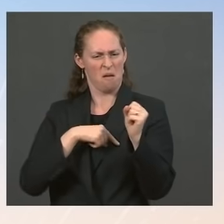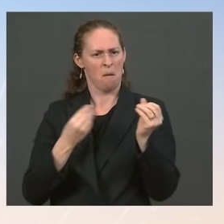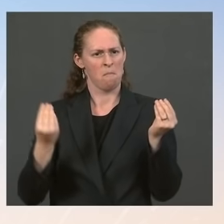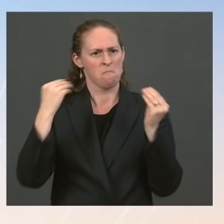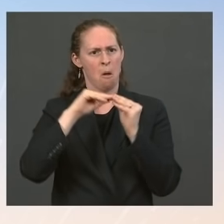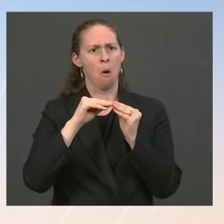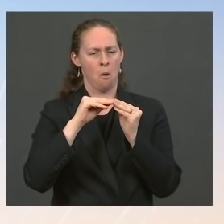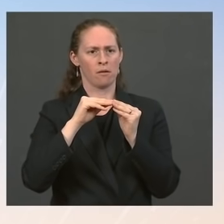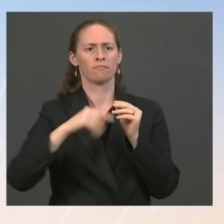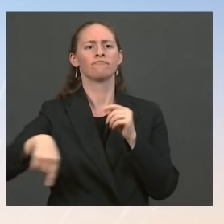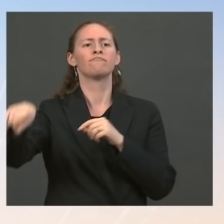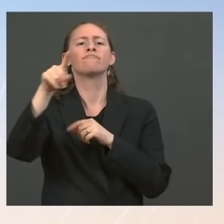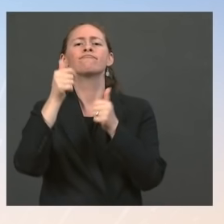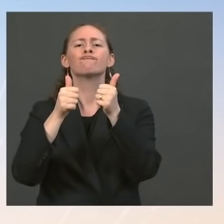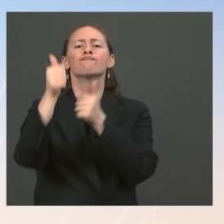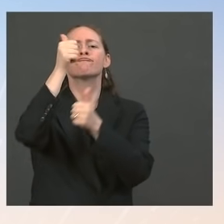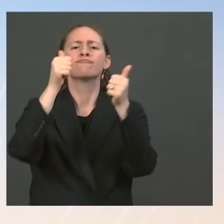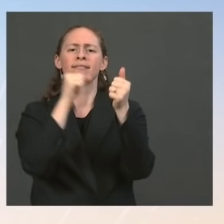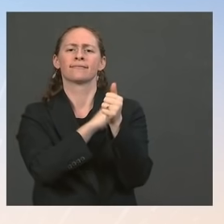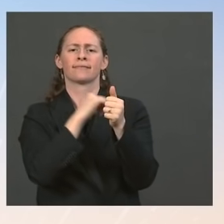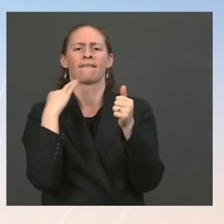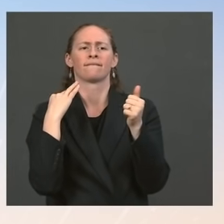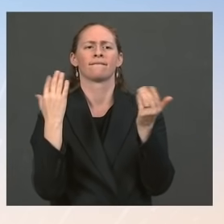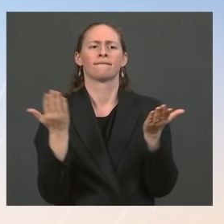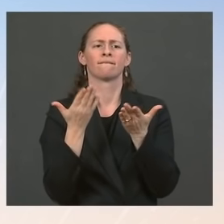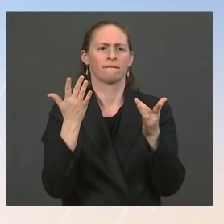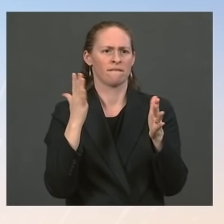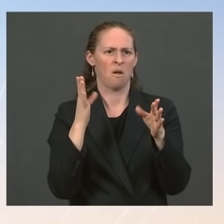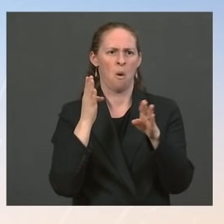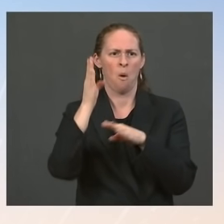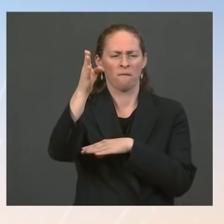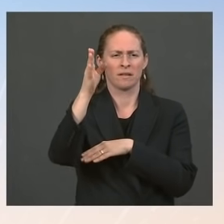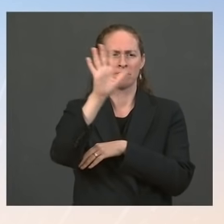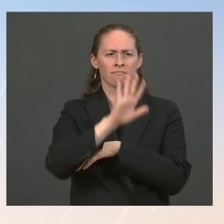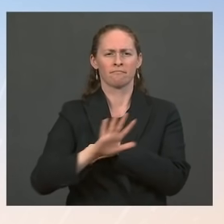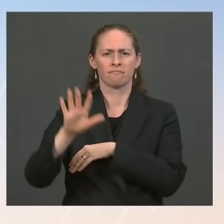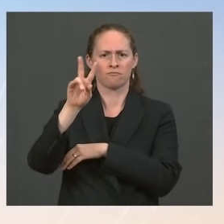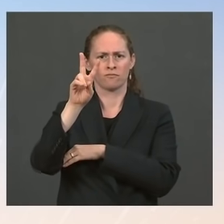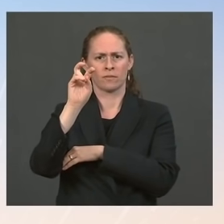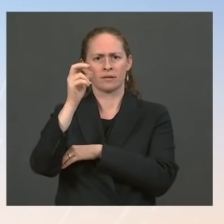or members of the legislative team had over 260 engagements on Build Back Better with members and their senior teams;